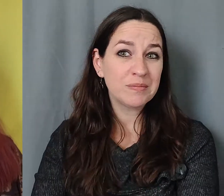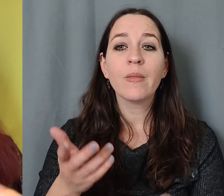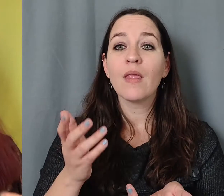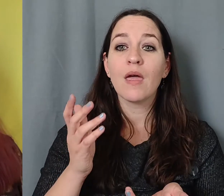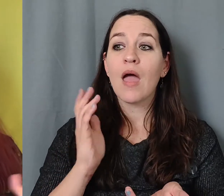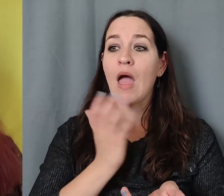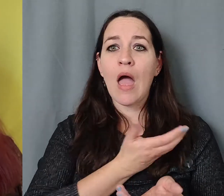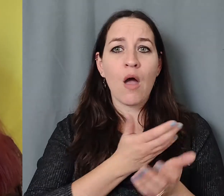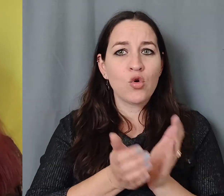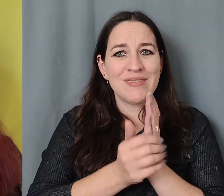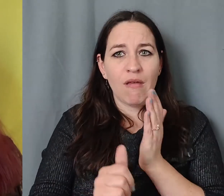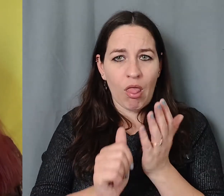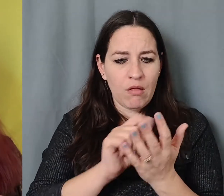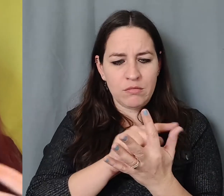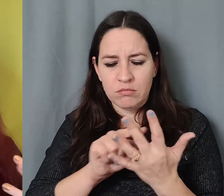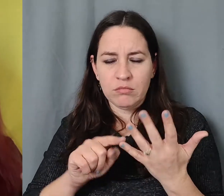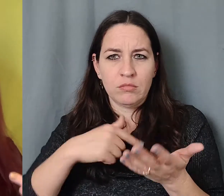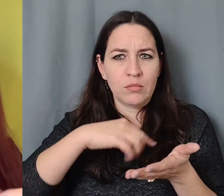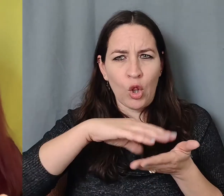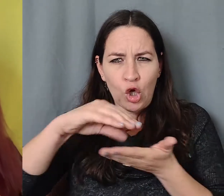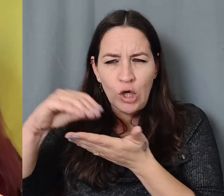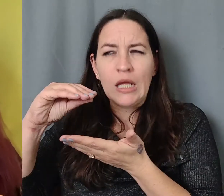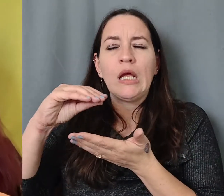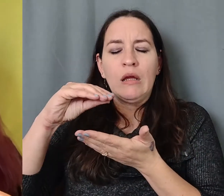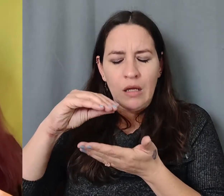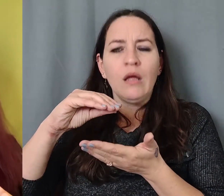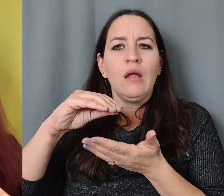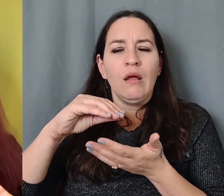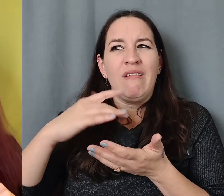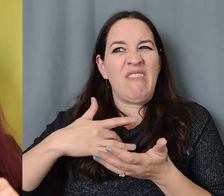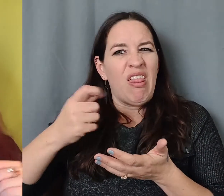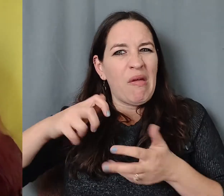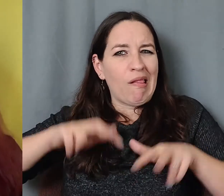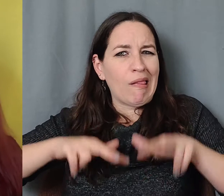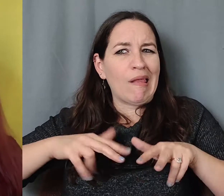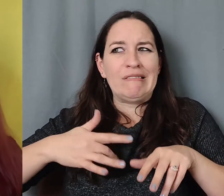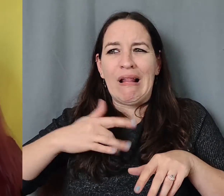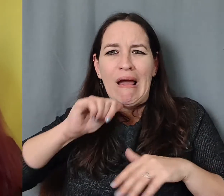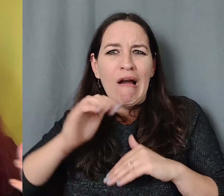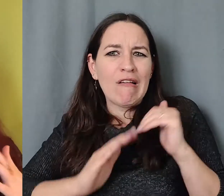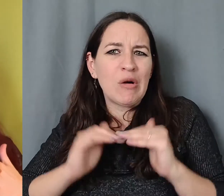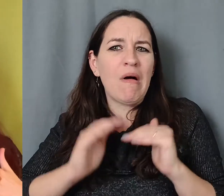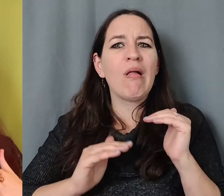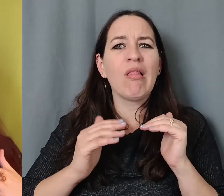When it comes to skills that we're we're working on for the first time, sometimes it's easy to mistake that discomfort for disinterest.